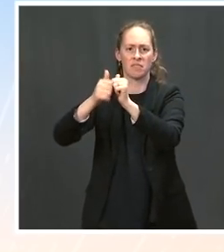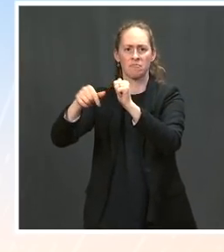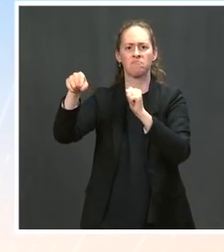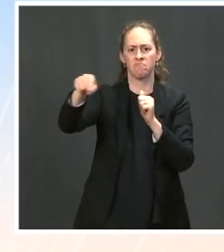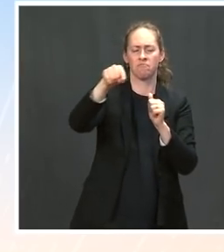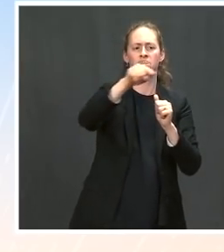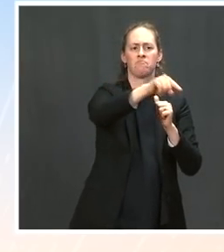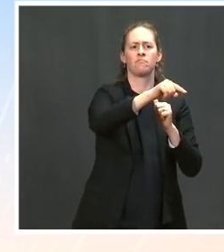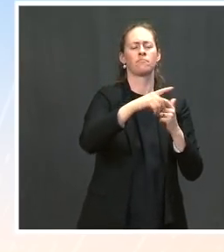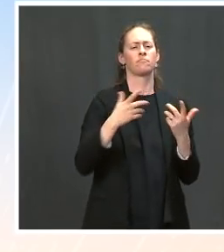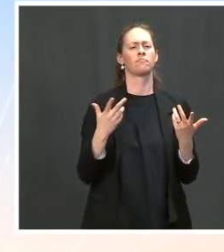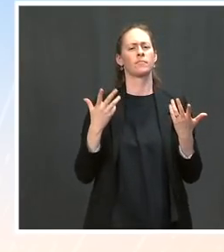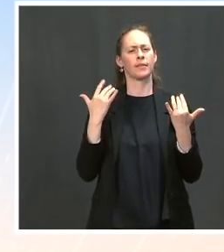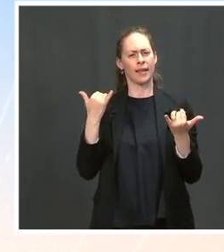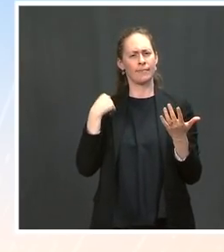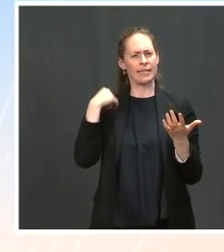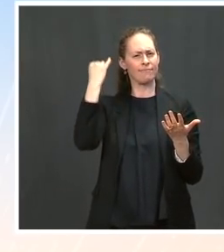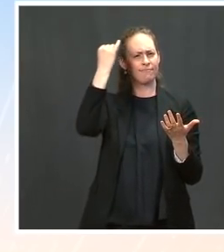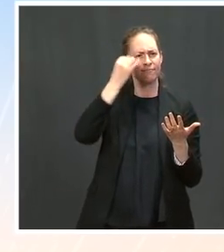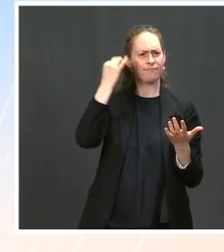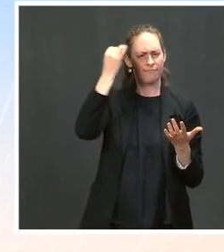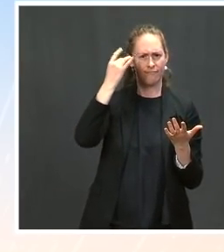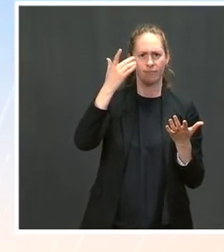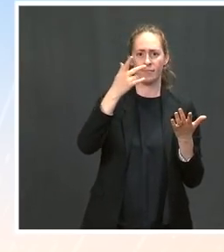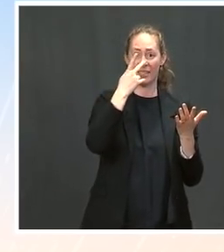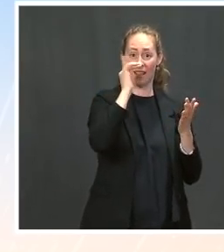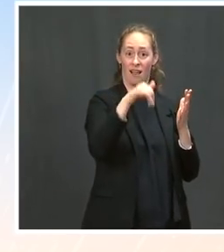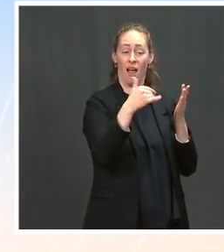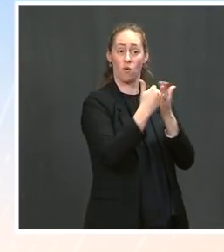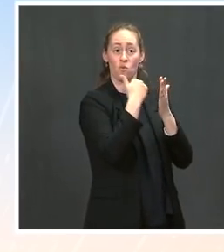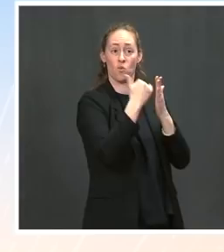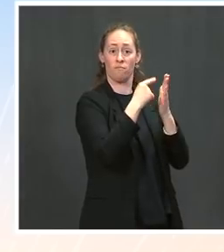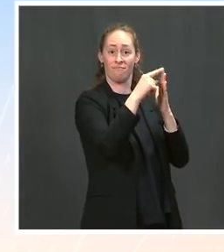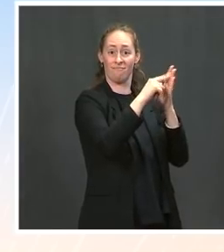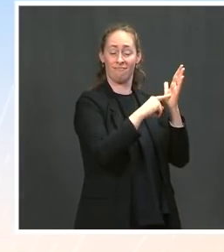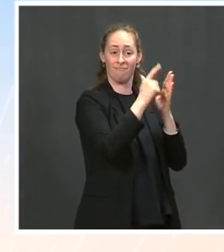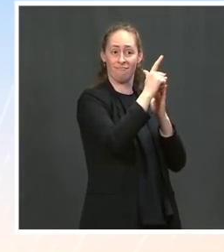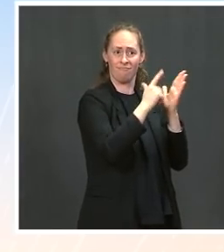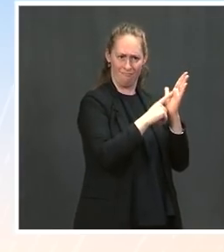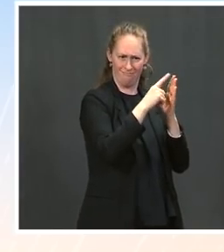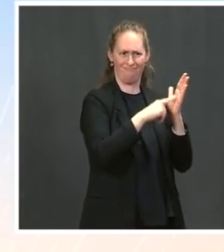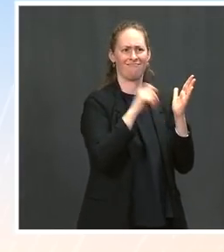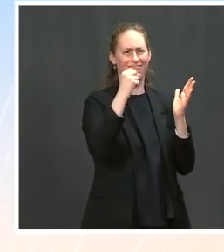I noticed that bill passed with a very big bipartisan majority; half of the Republicans supported it.